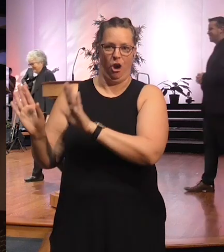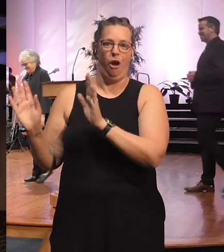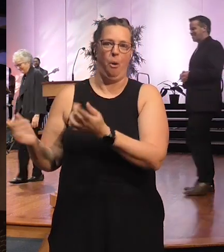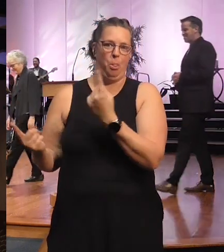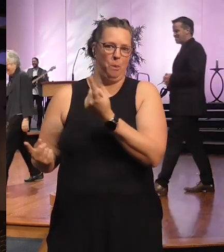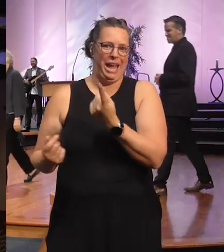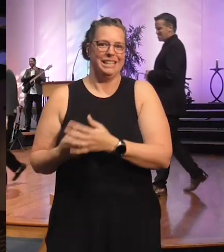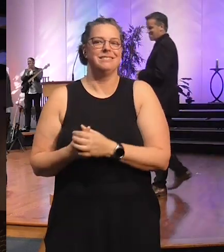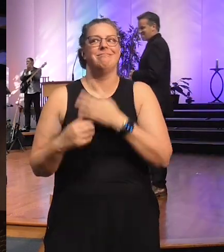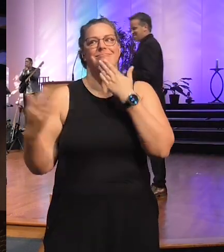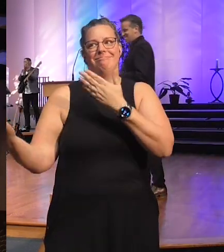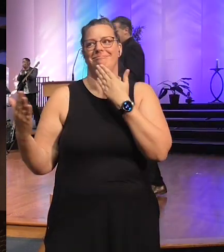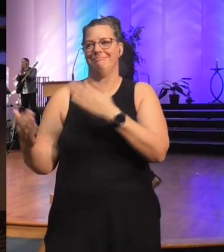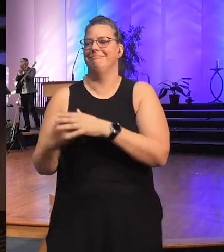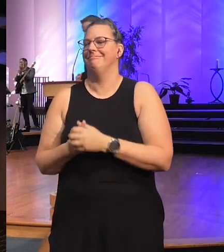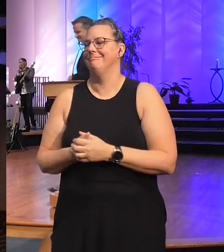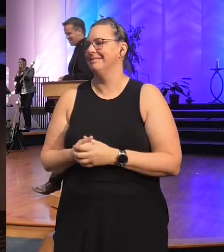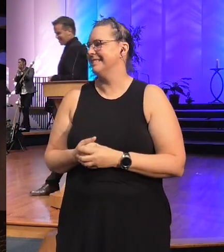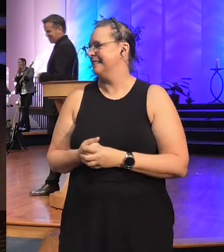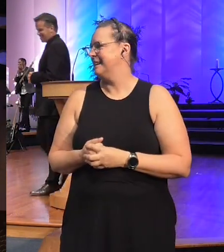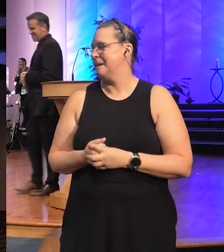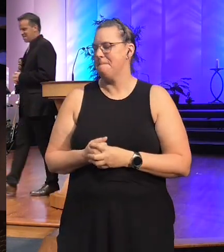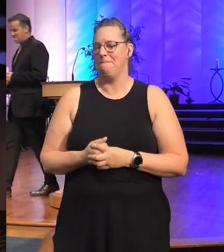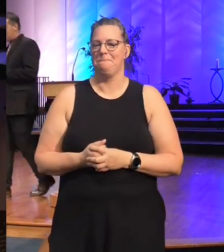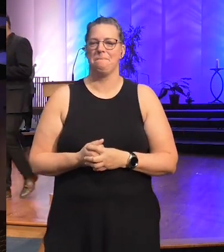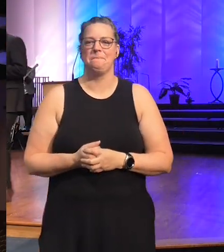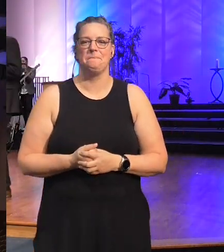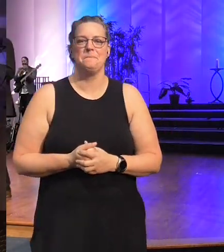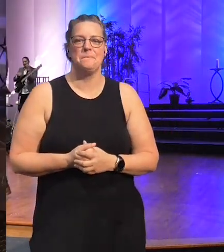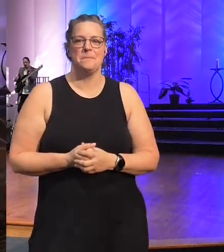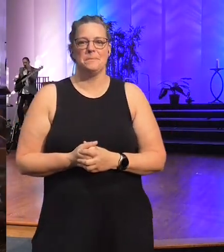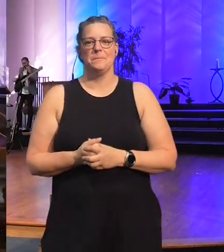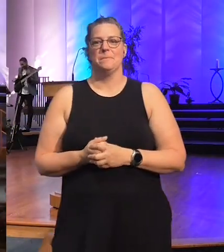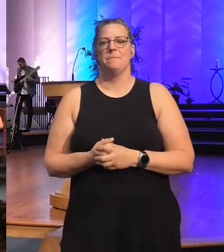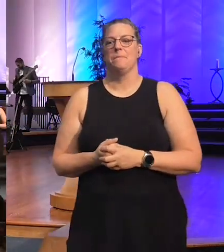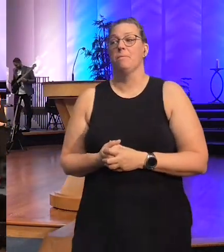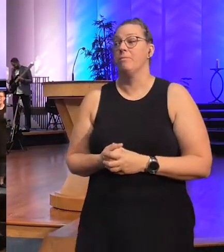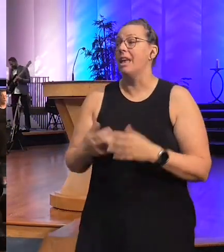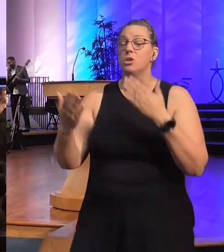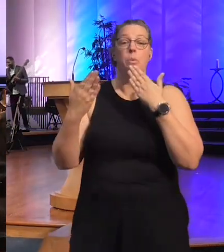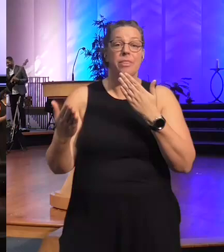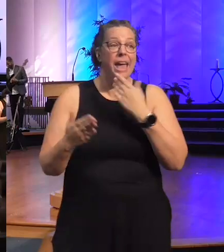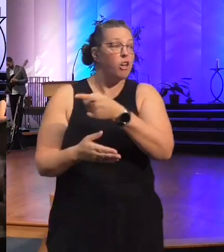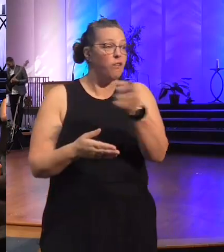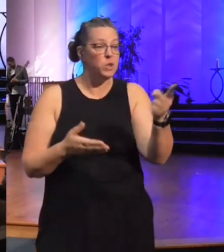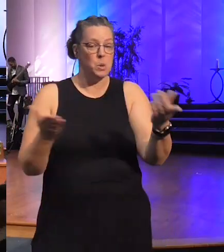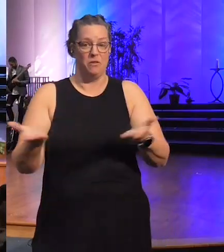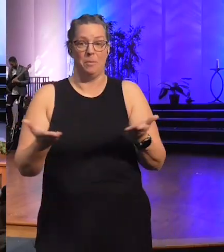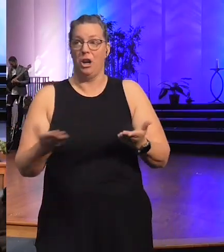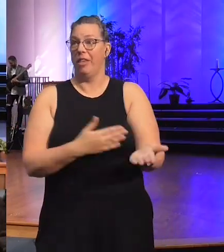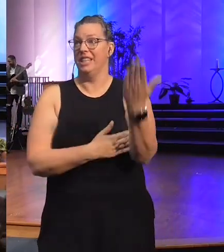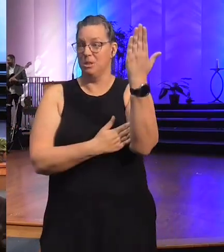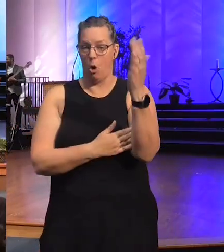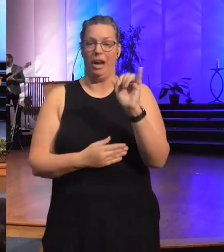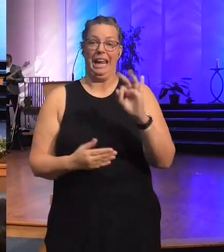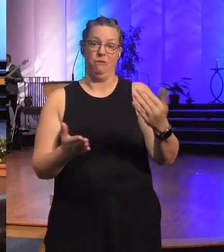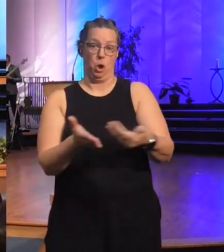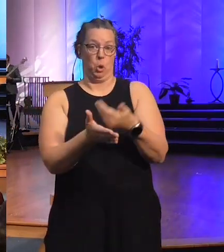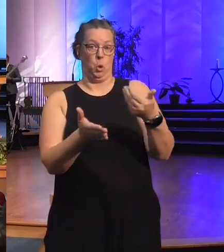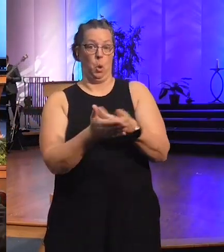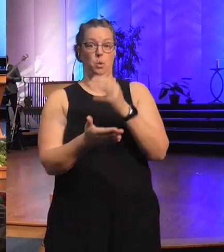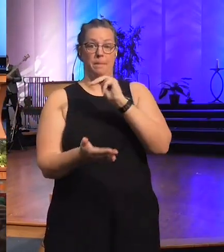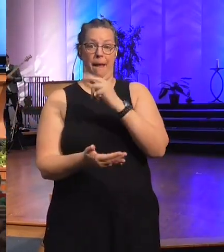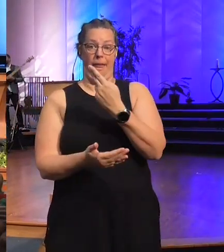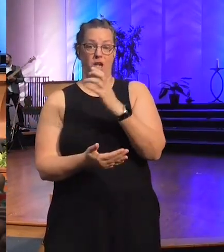you thank you all for being here this morning and if you are new to my I just want to let you know